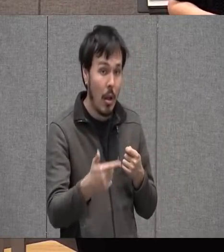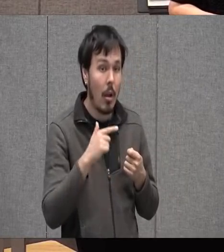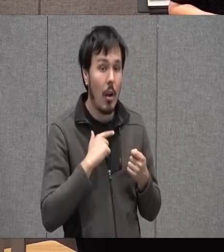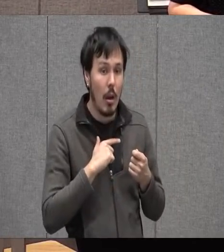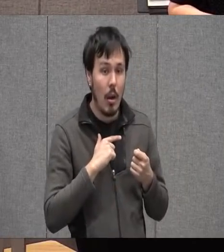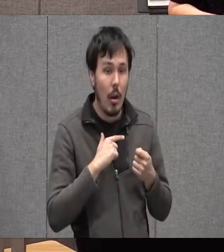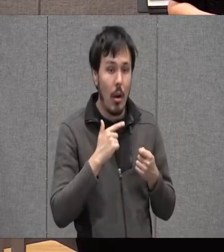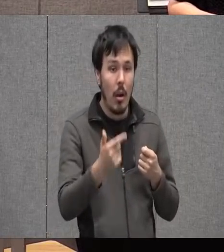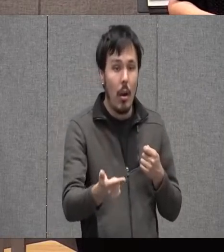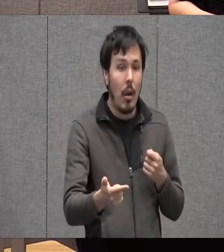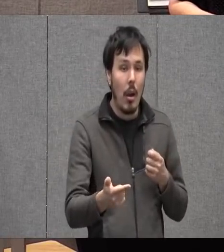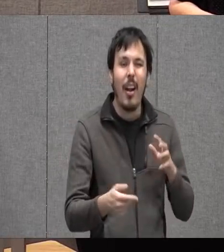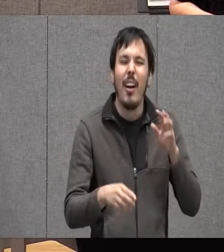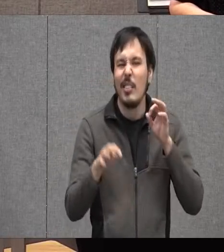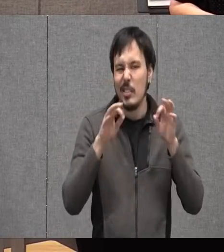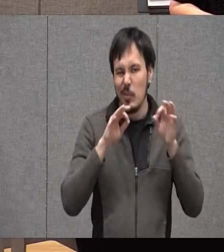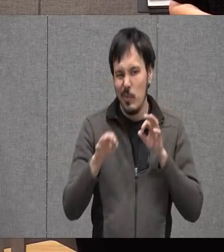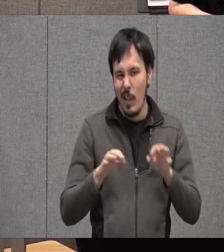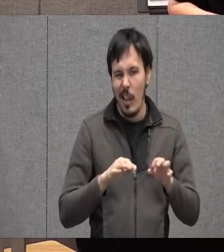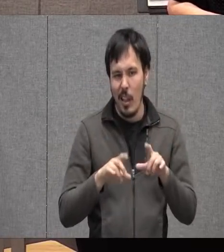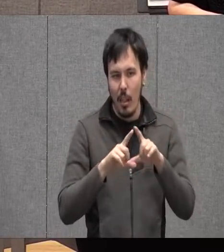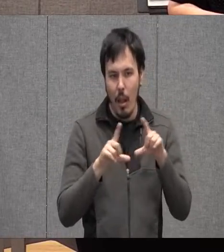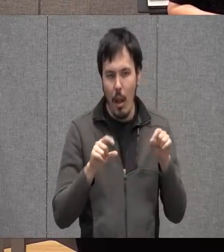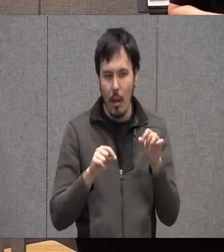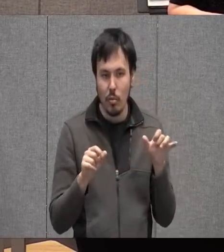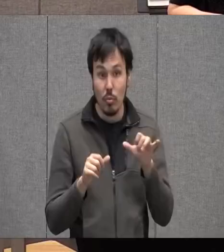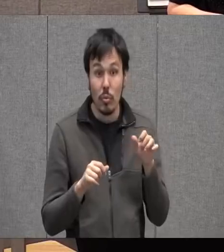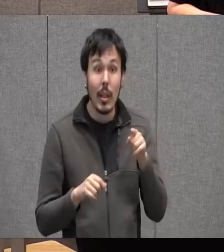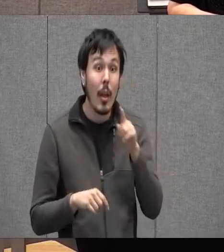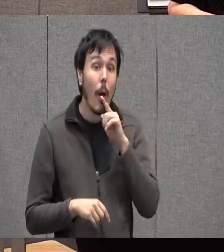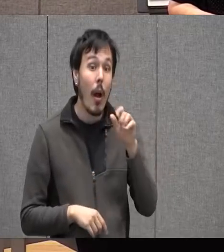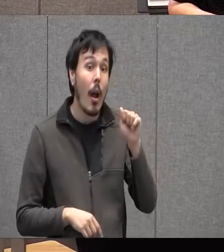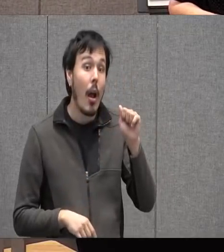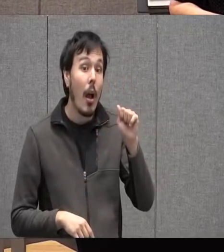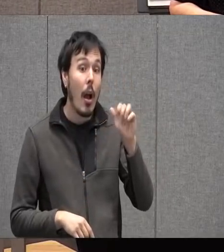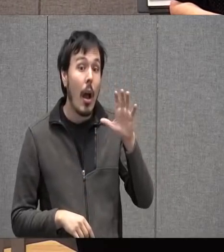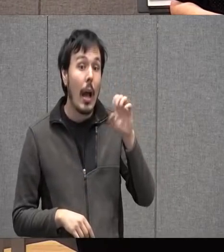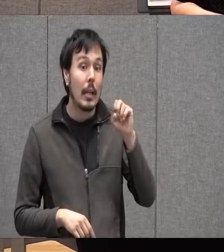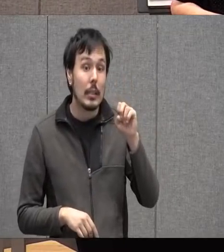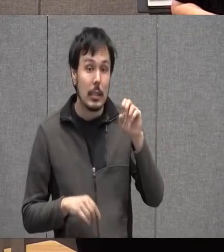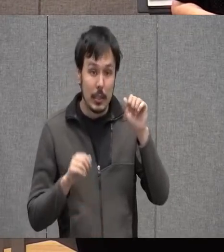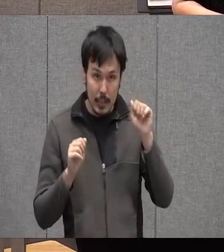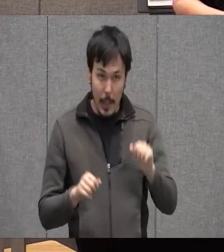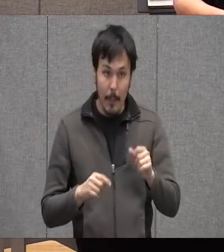Let me explain something about the cards, too. Our ace can be an 11 or a one.